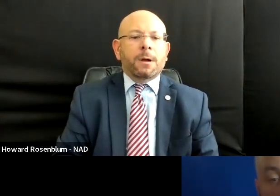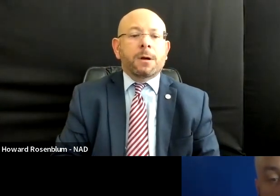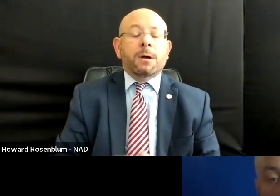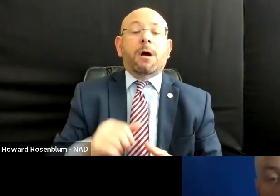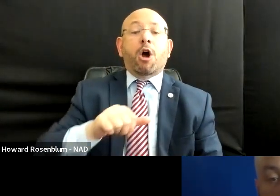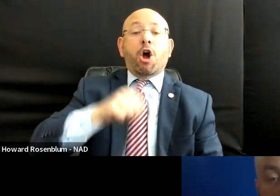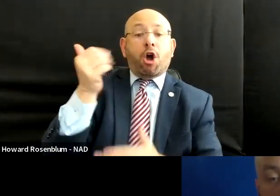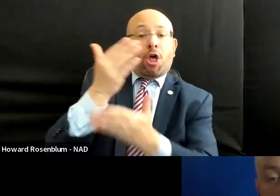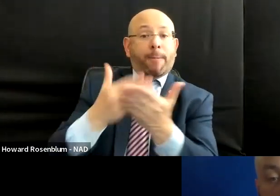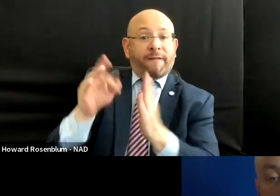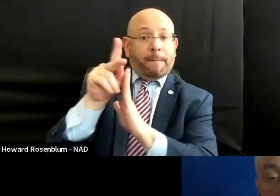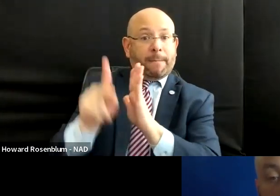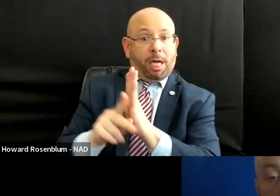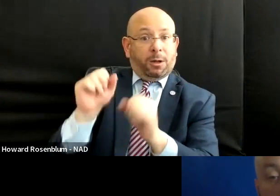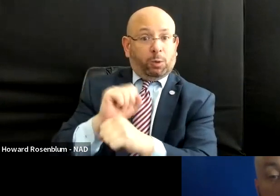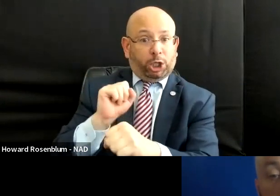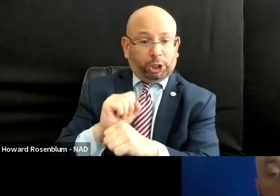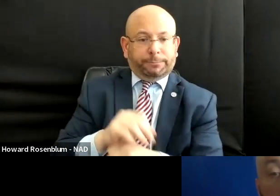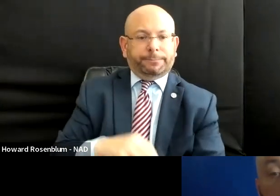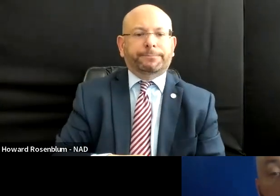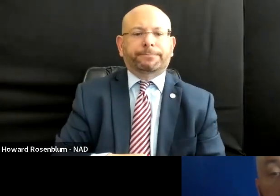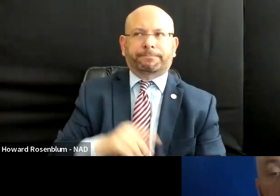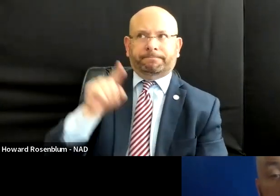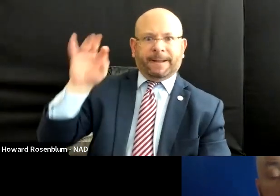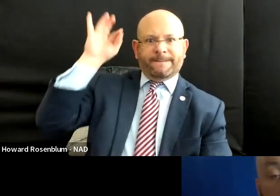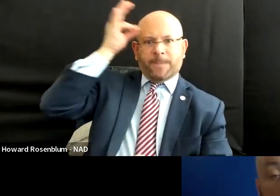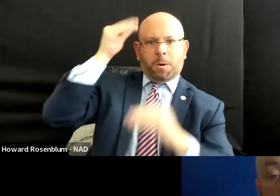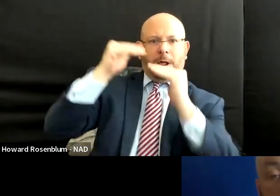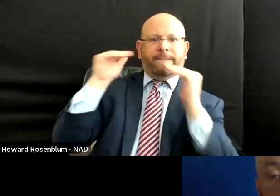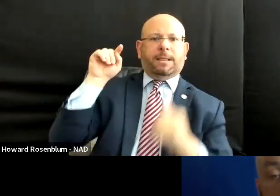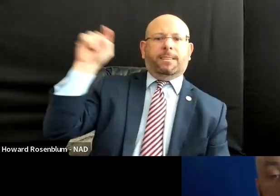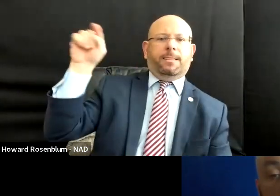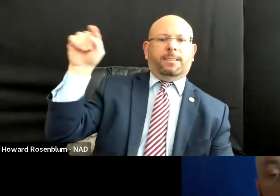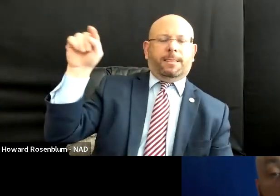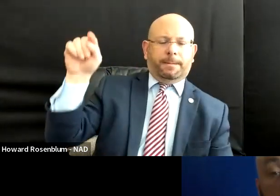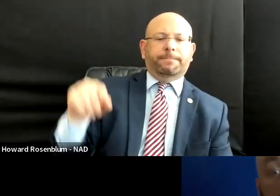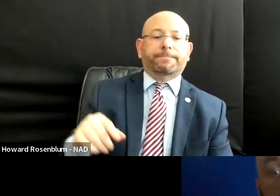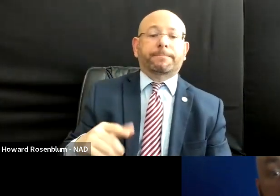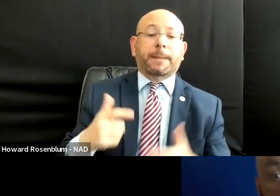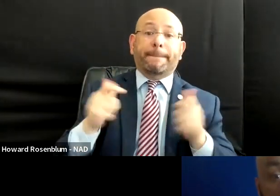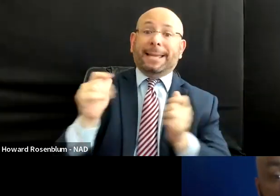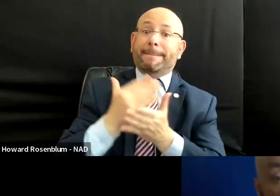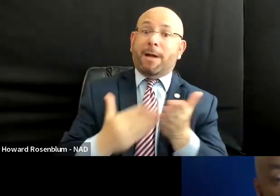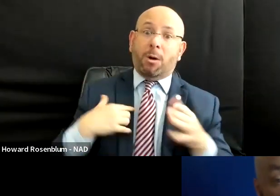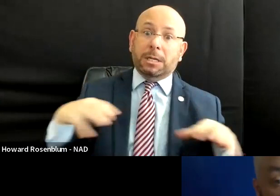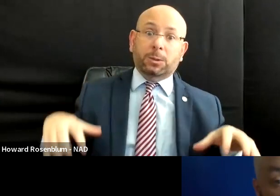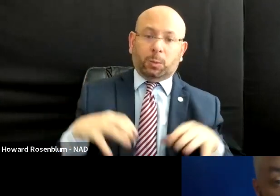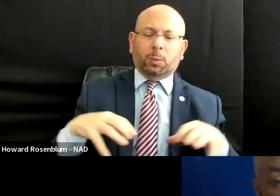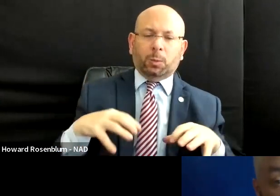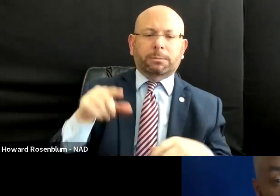at the end of the presentation this morning.